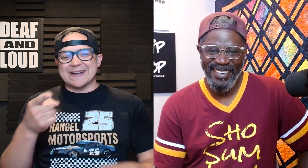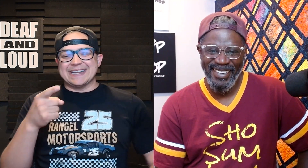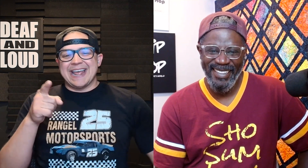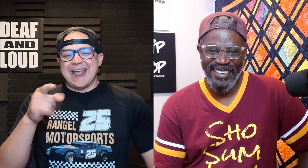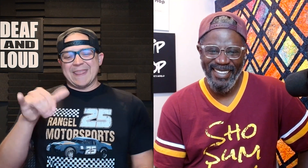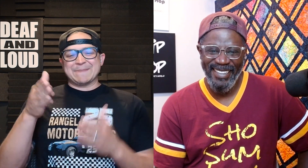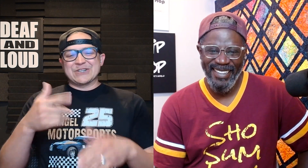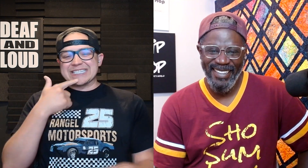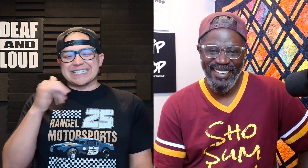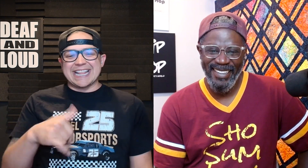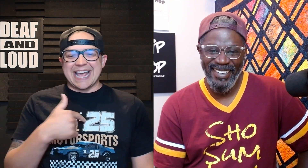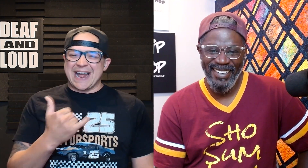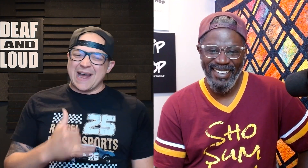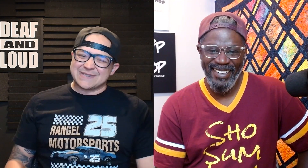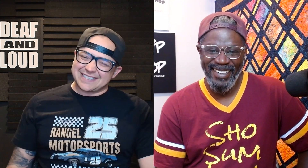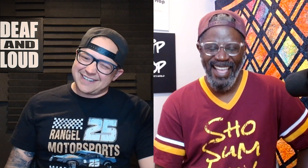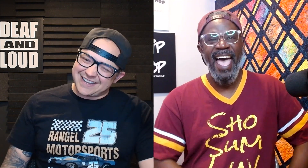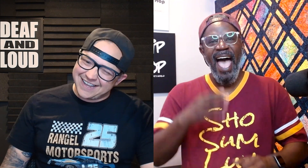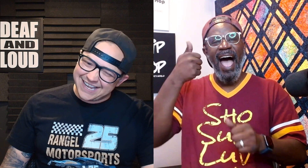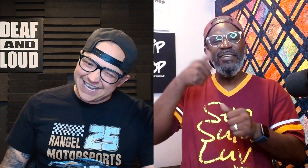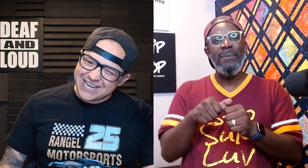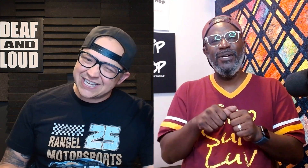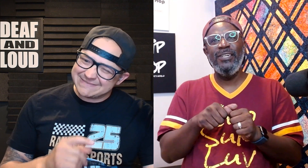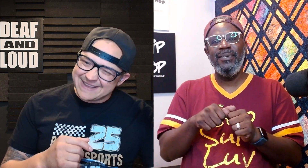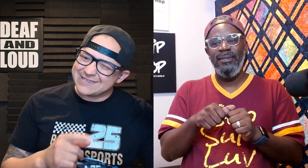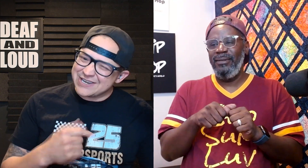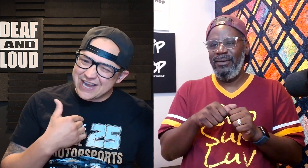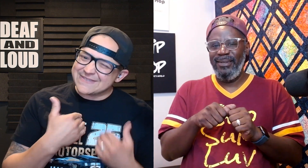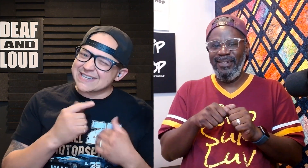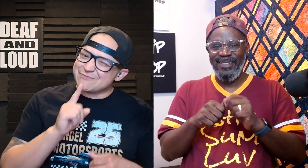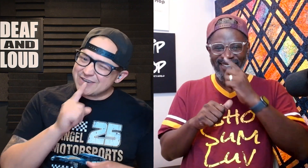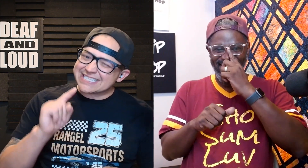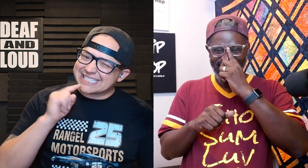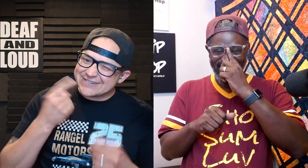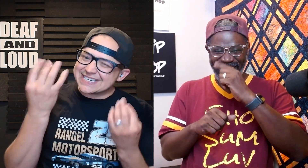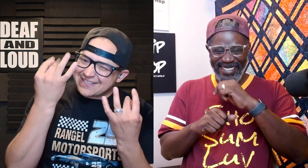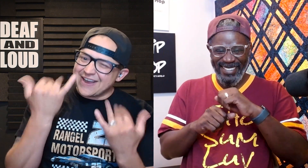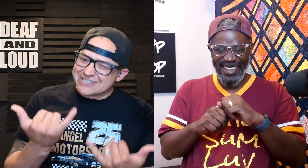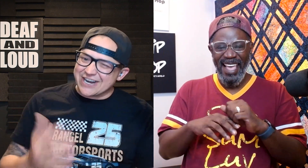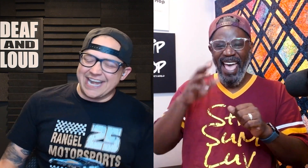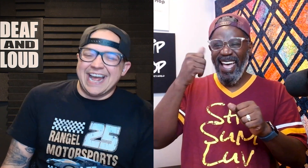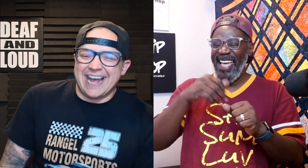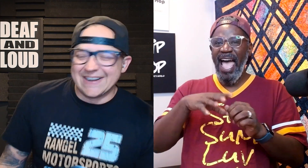when that person said that, I was like, man, you're having some really serious thoughts right now!